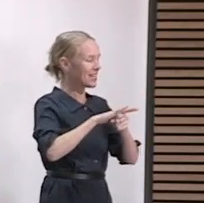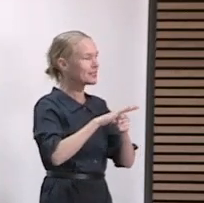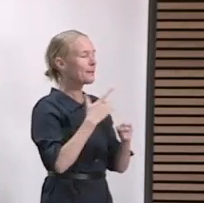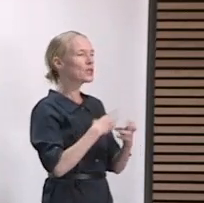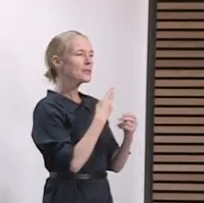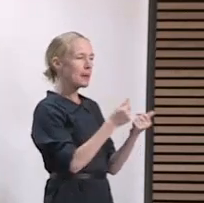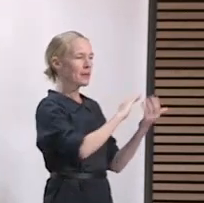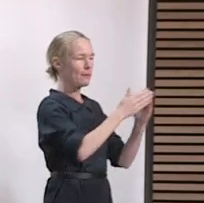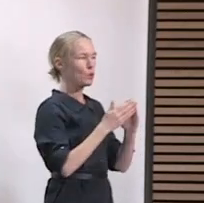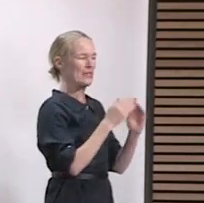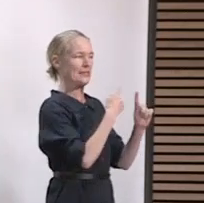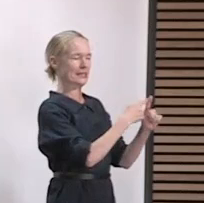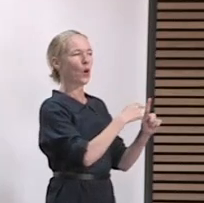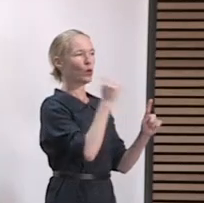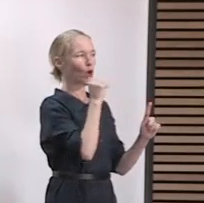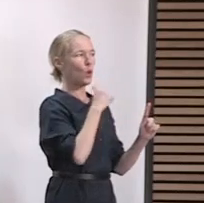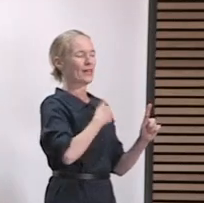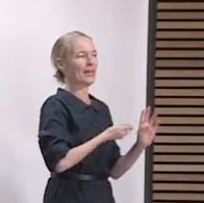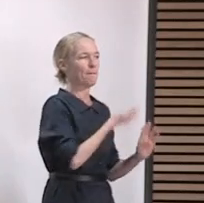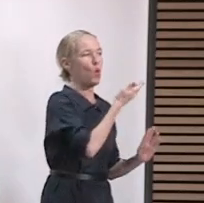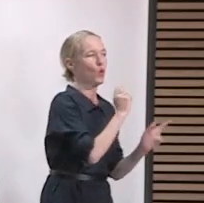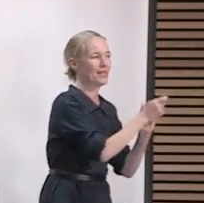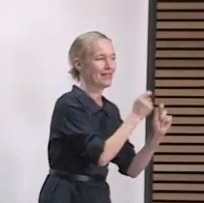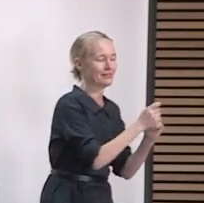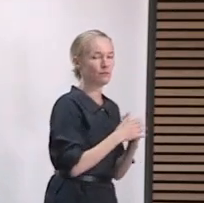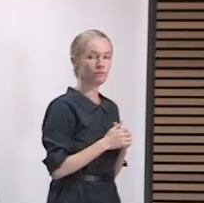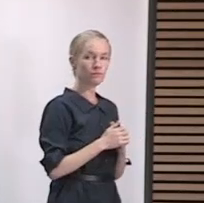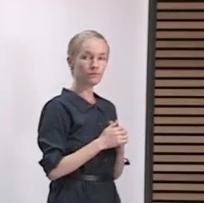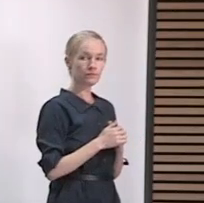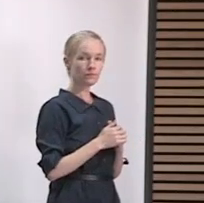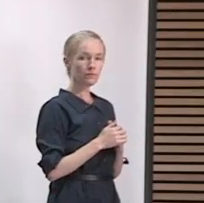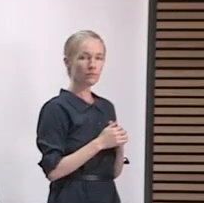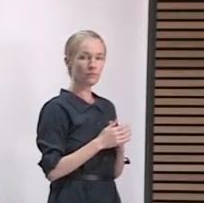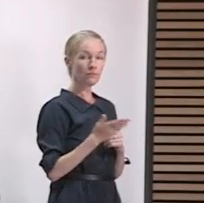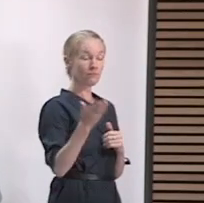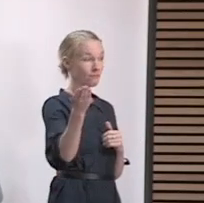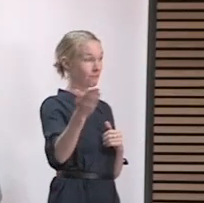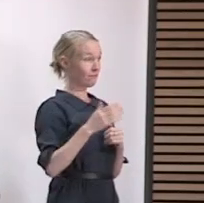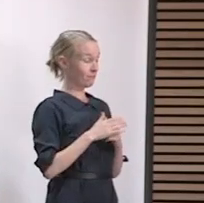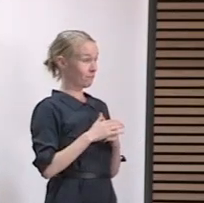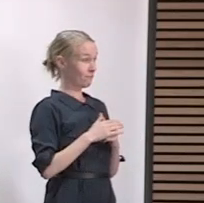Pacific population in South and West Auckland - have ready